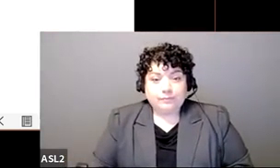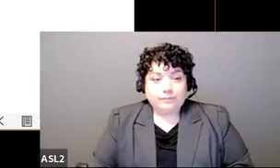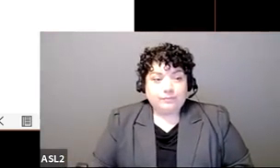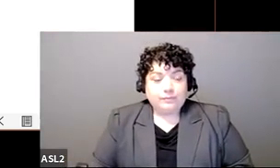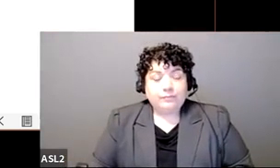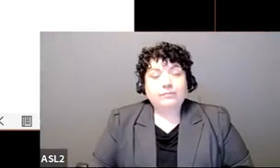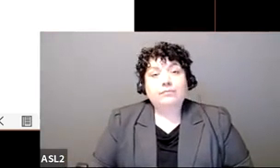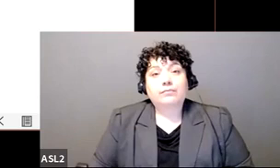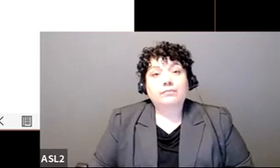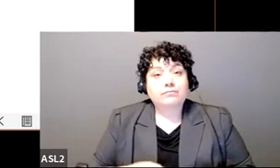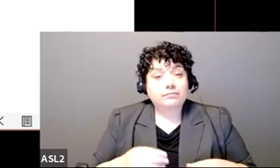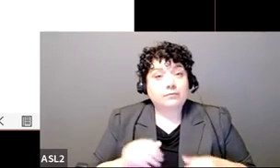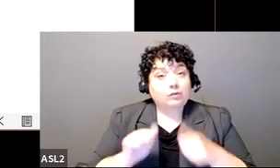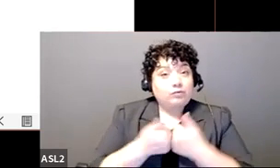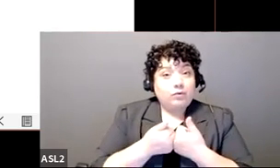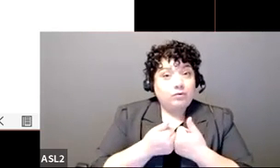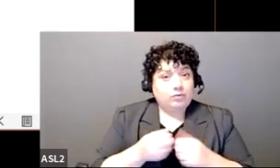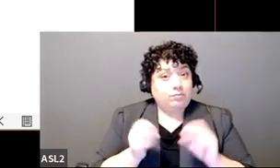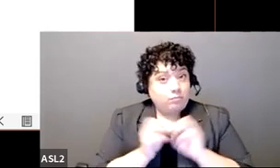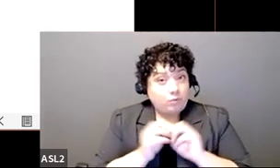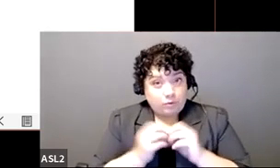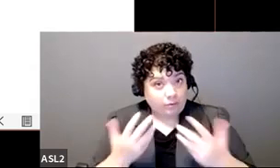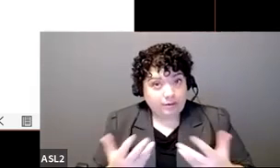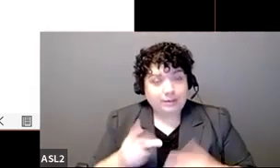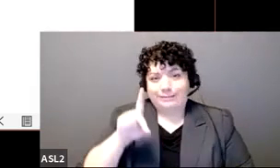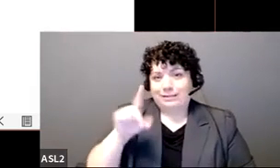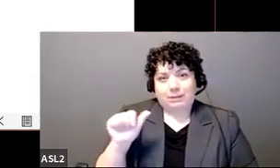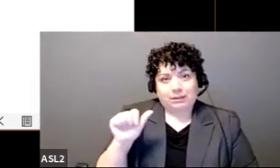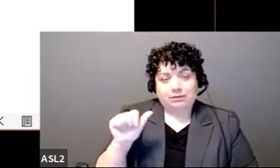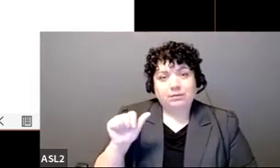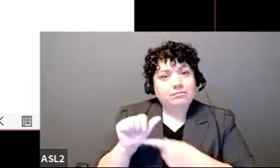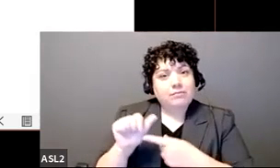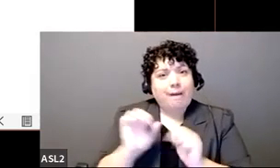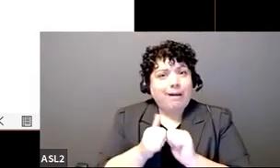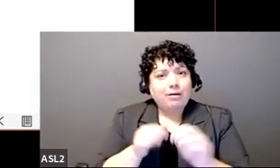another problem is that definite disability is defined differently and inconsistently